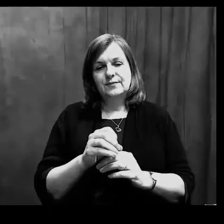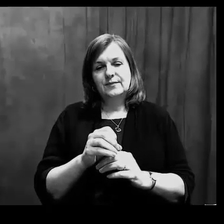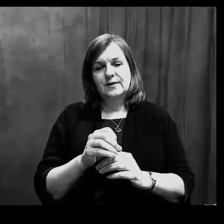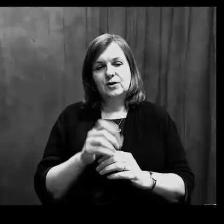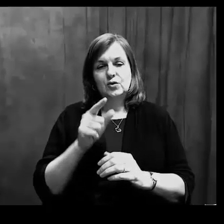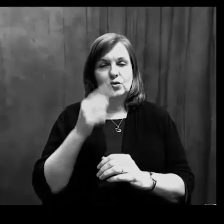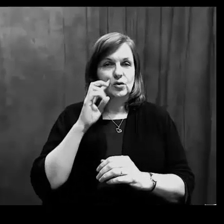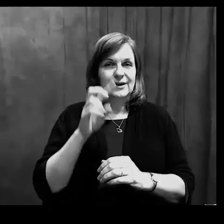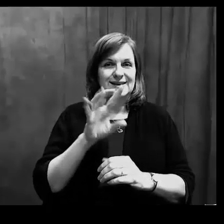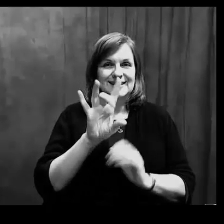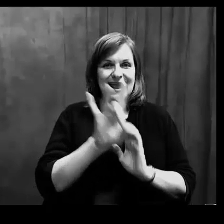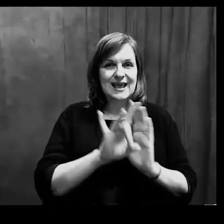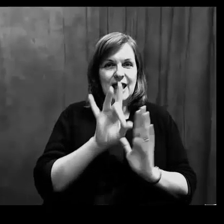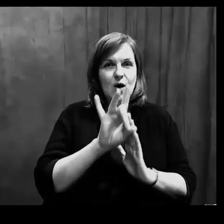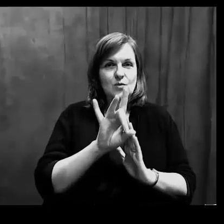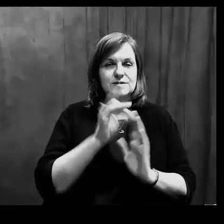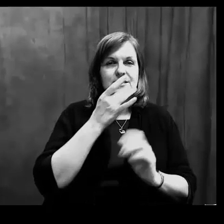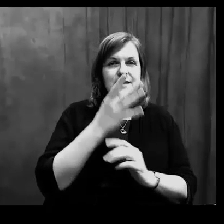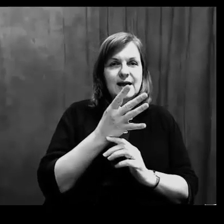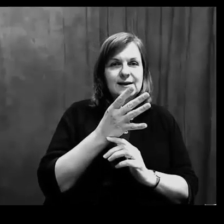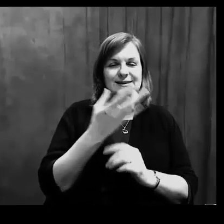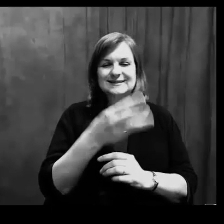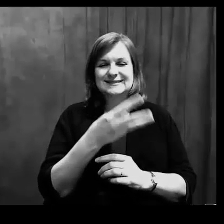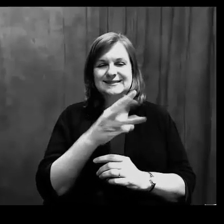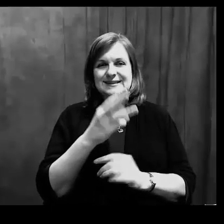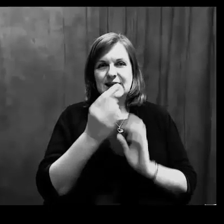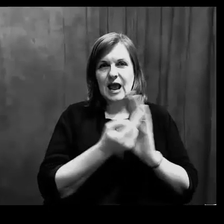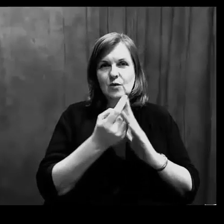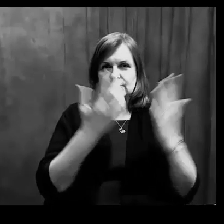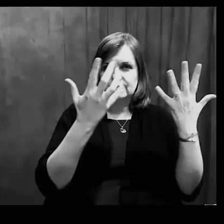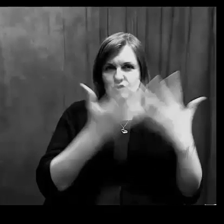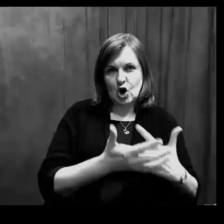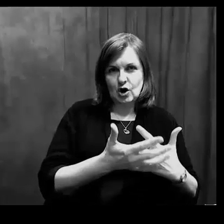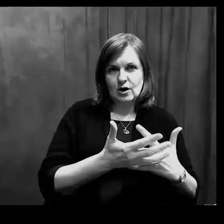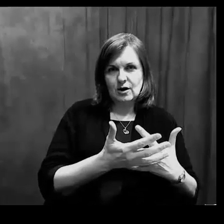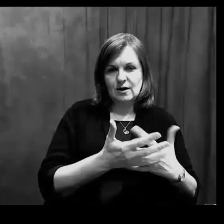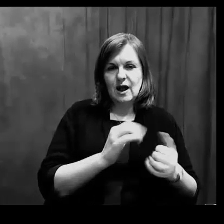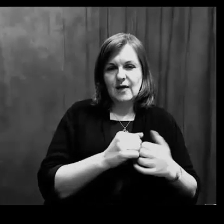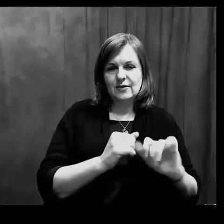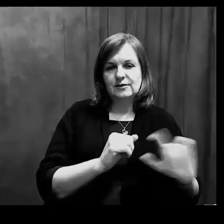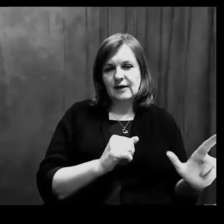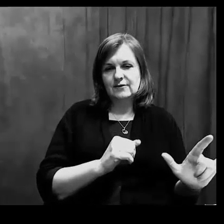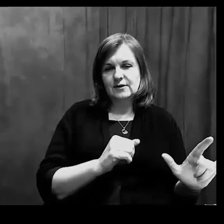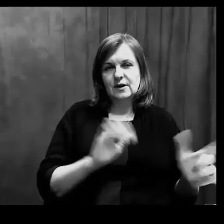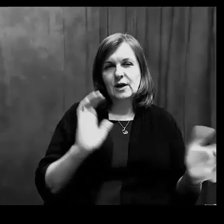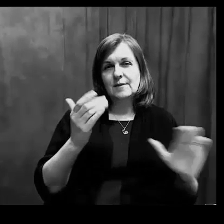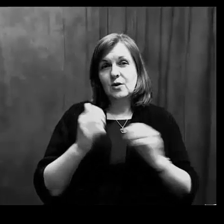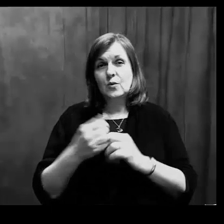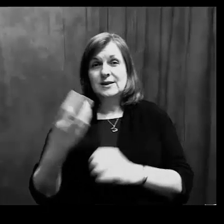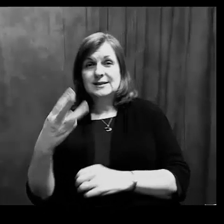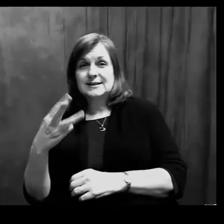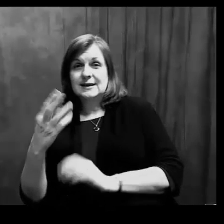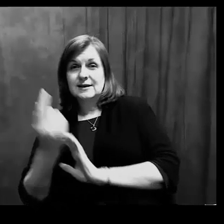so in this case you're looking at 8 hours of light in about 16 hours of dark on as opposed to 16